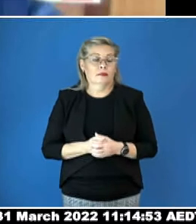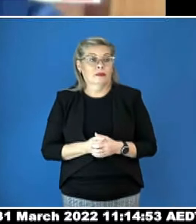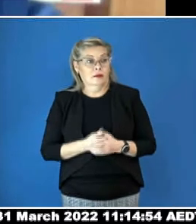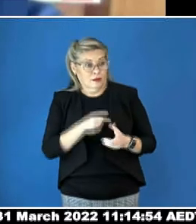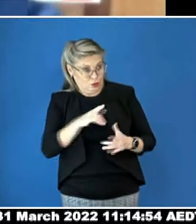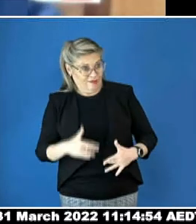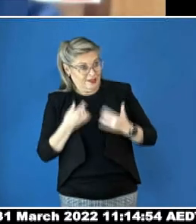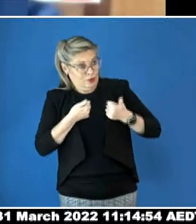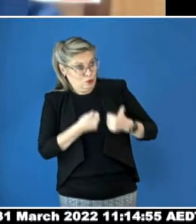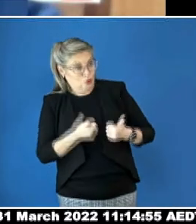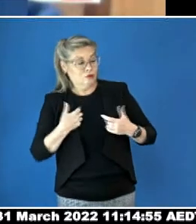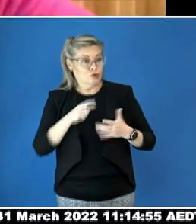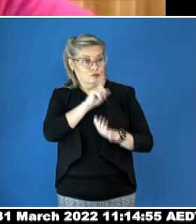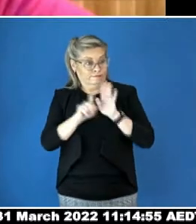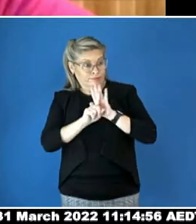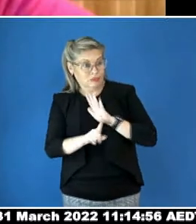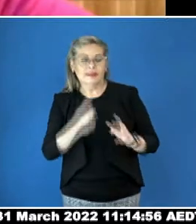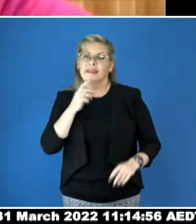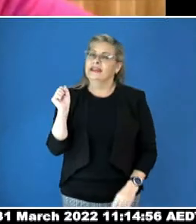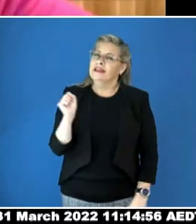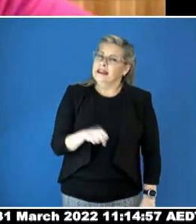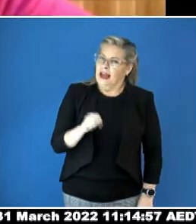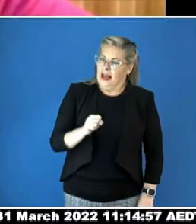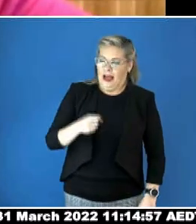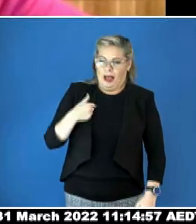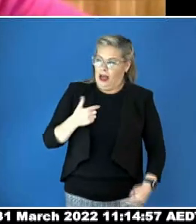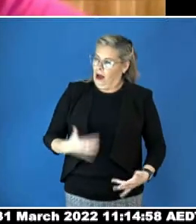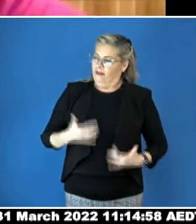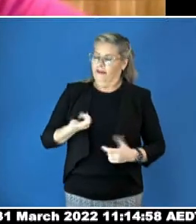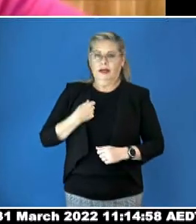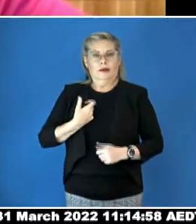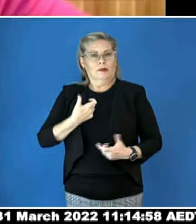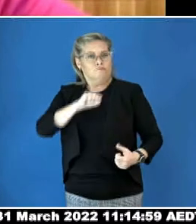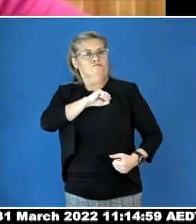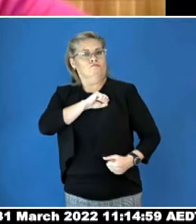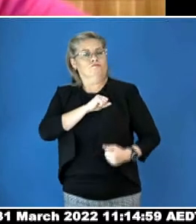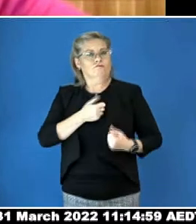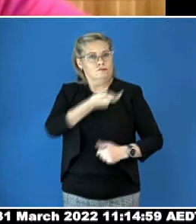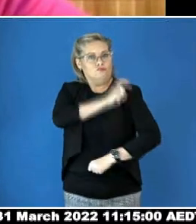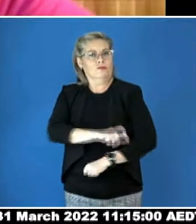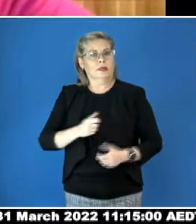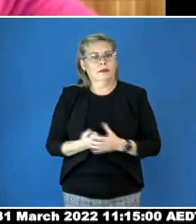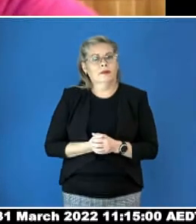Niky's experience has also had an effect on the family, and you have watched